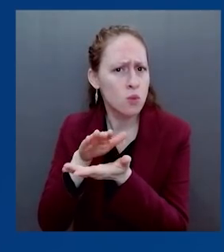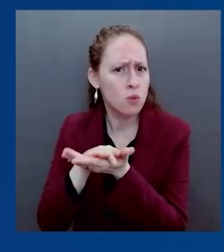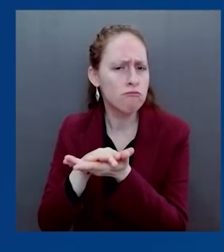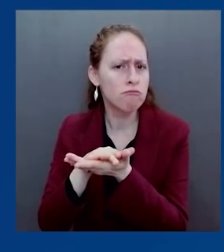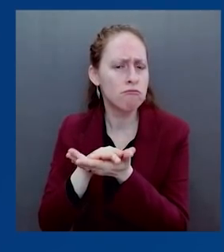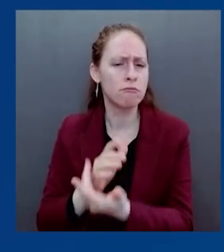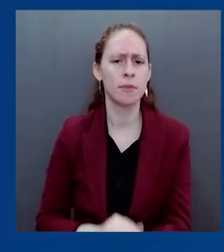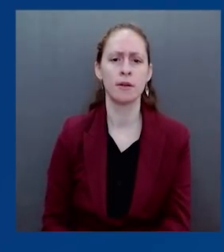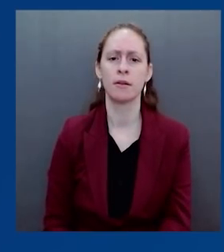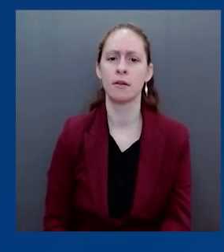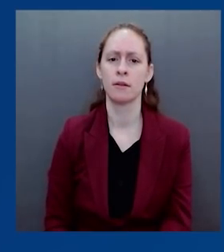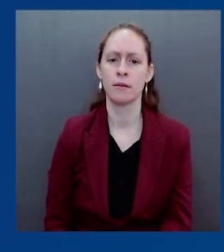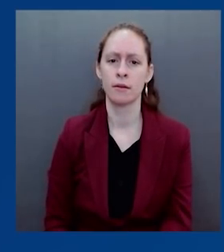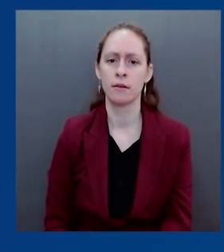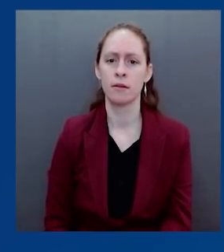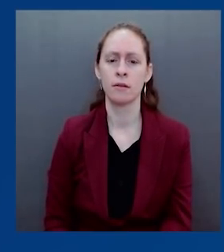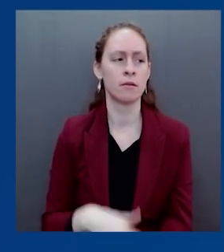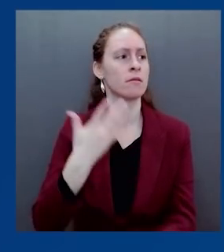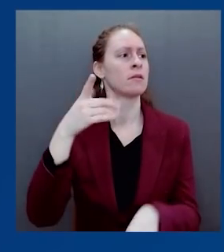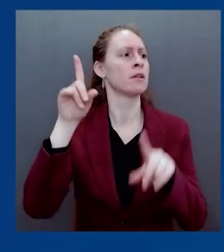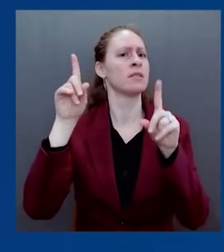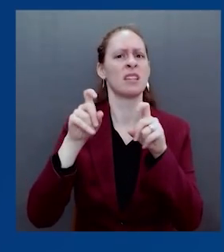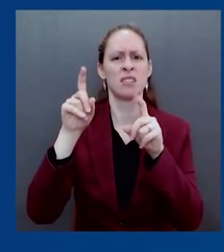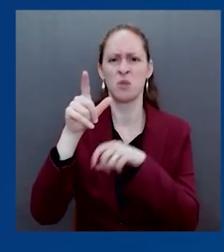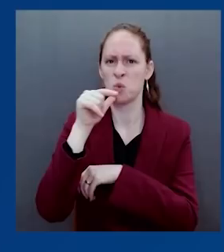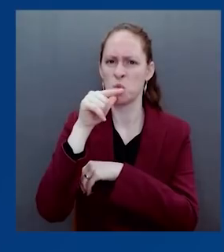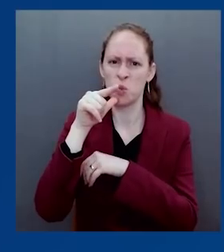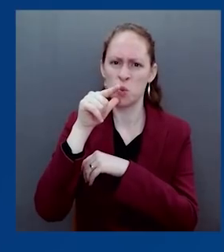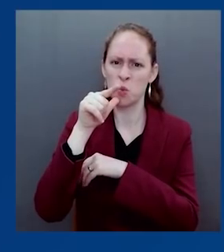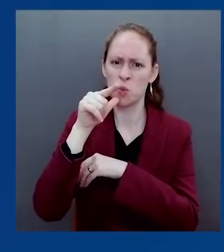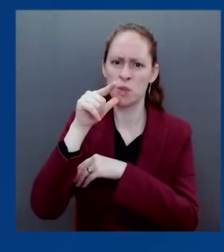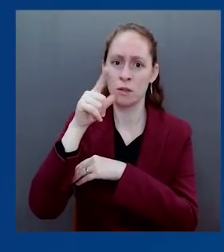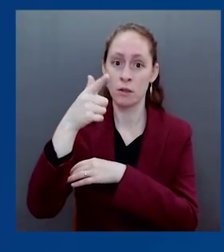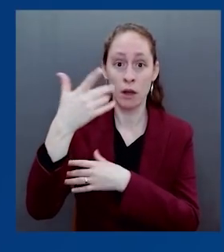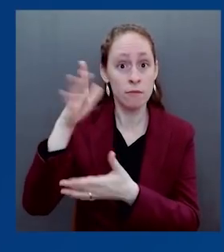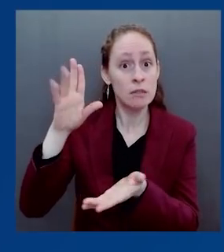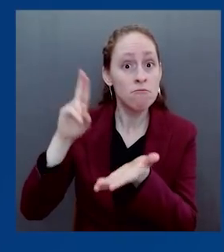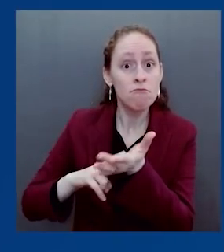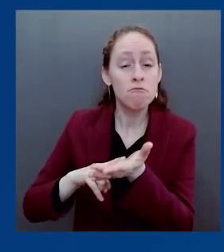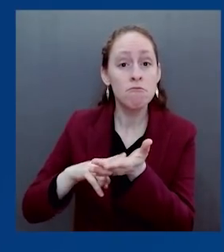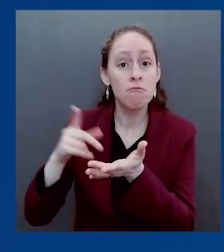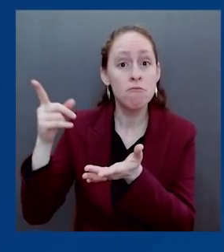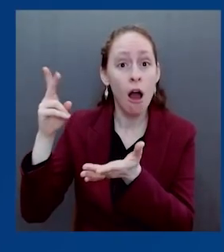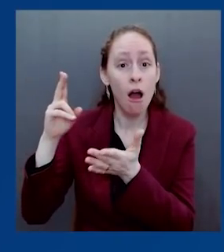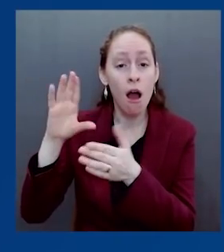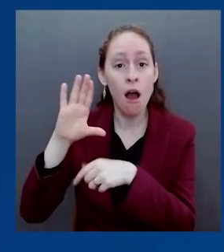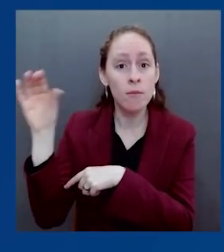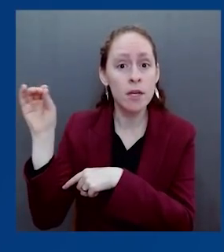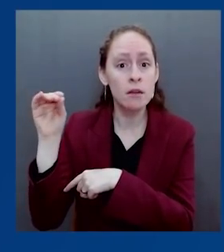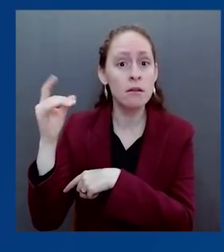Have you already inked contracts with certain companies? Or is that process still ongoing? Mr. Zients: Well, let me just step back